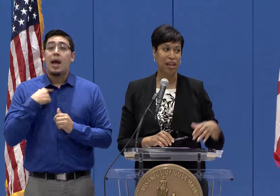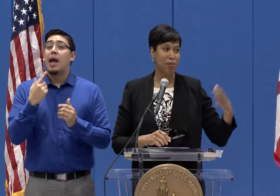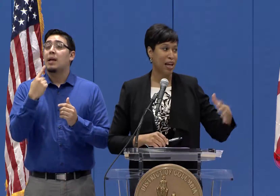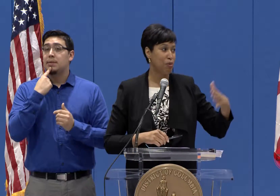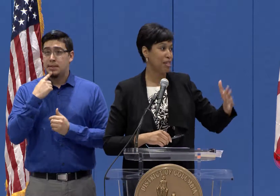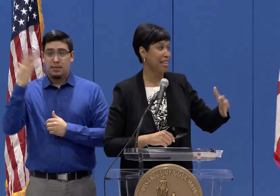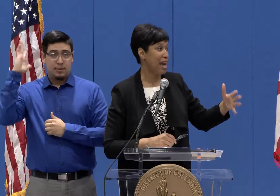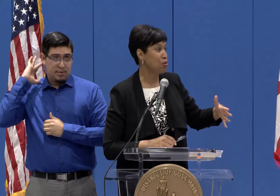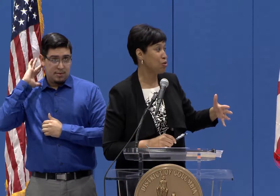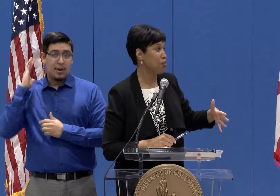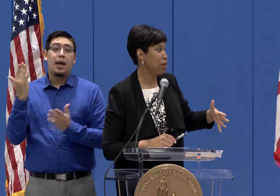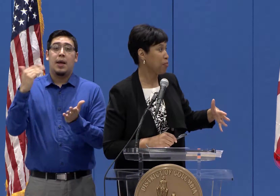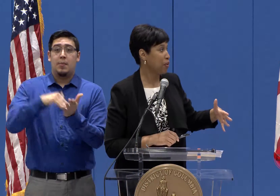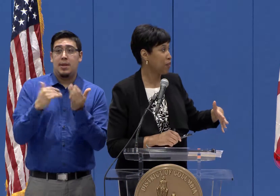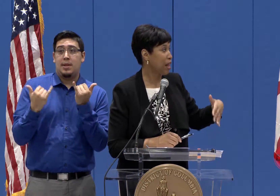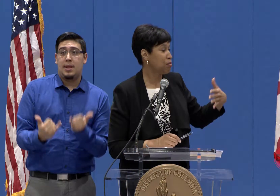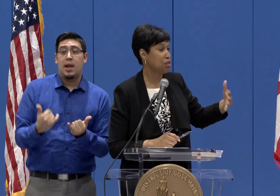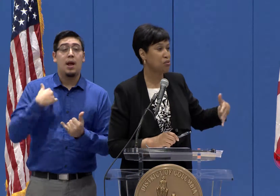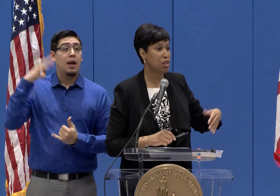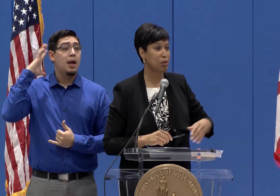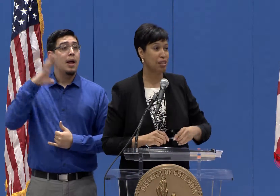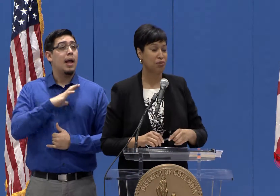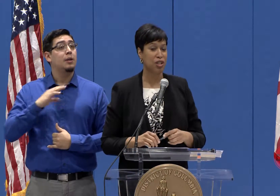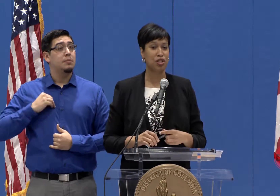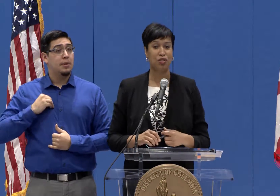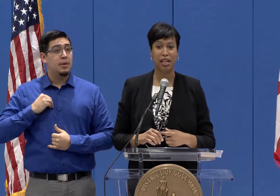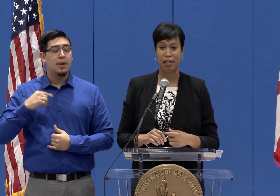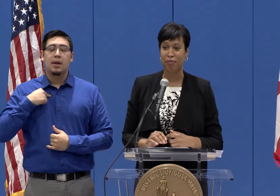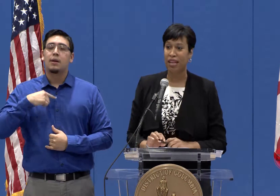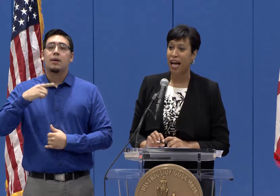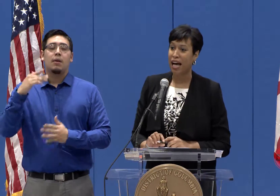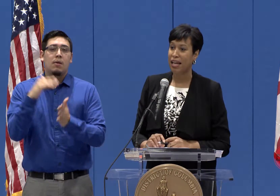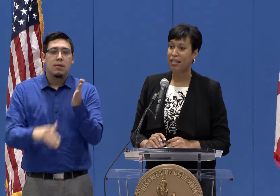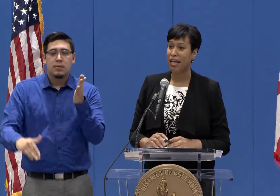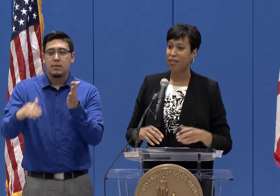THAT WHEN I WAS A COUNCILMEMBER I WAS FREQUENTLY FRUSTRATED THAT